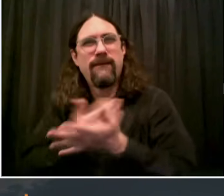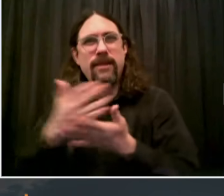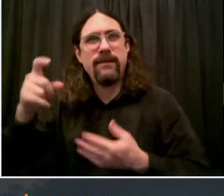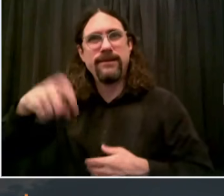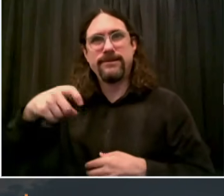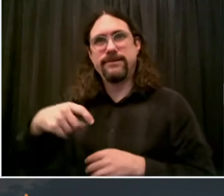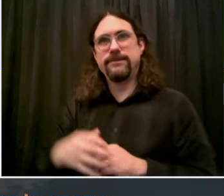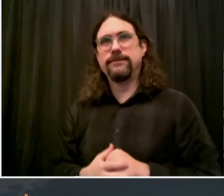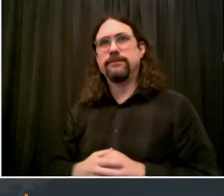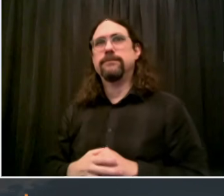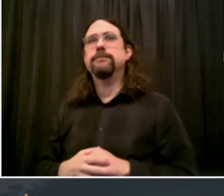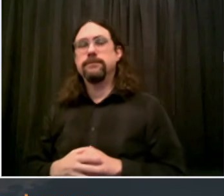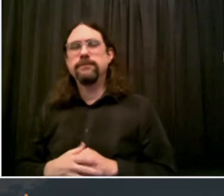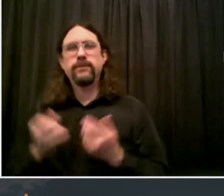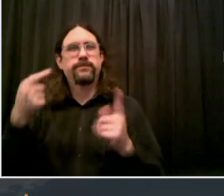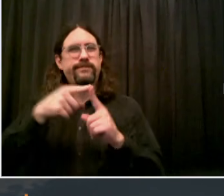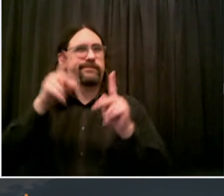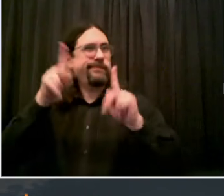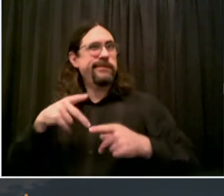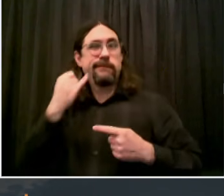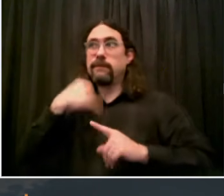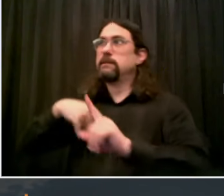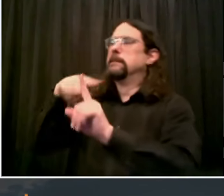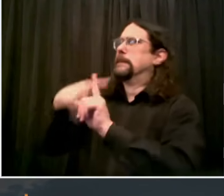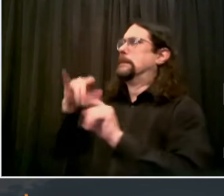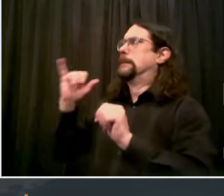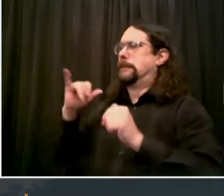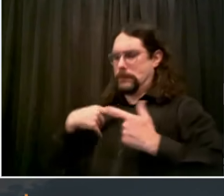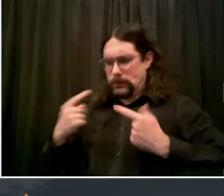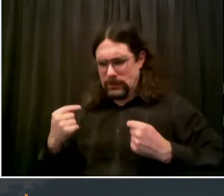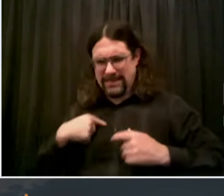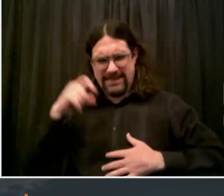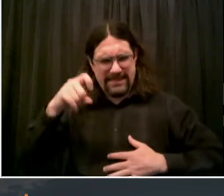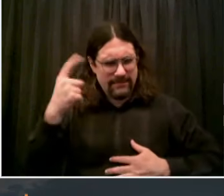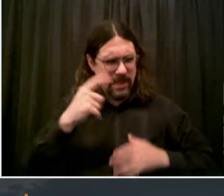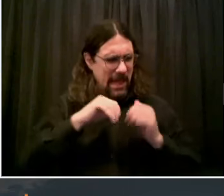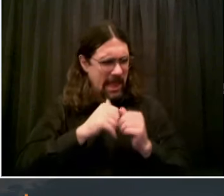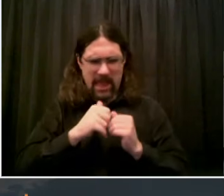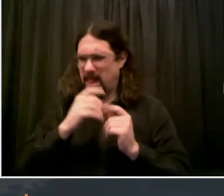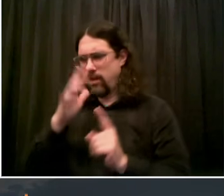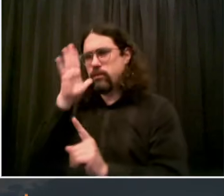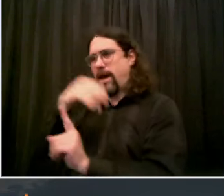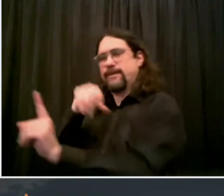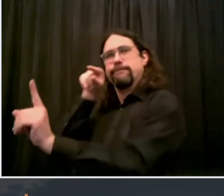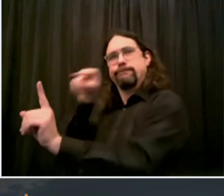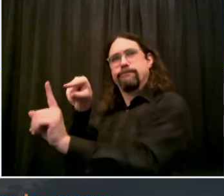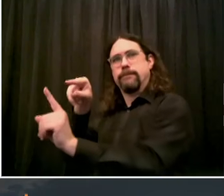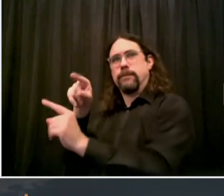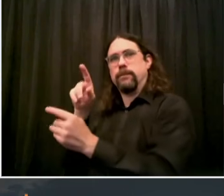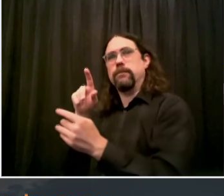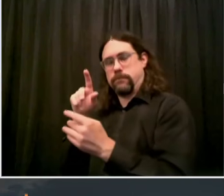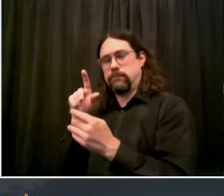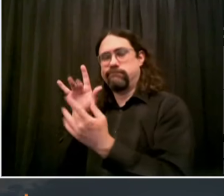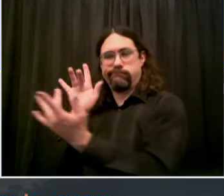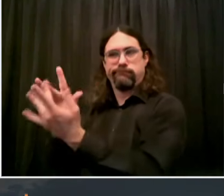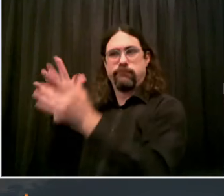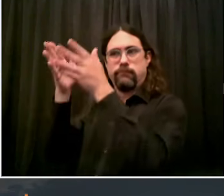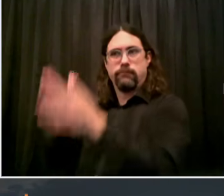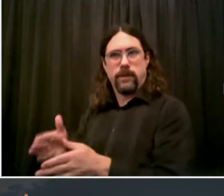FOLKS ARE GOING TO KNOW WHO TO TURN TO AT ALL TIMES AND HAVE THAT PERSONAL CONNECTION GET